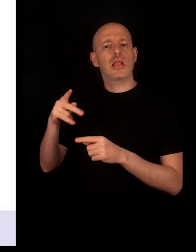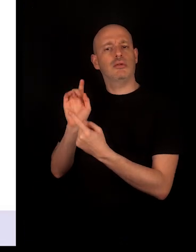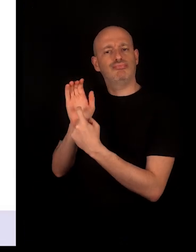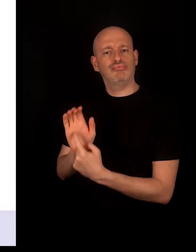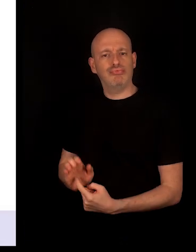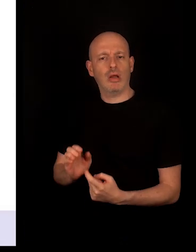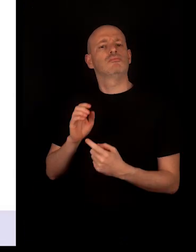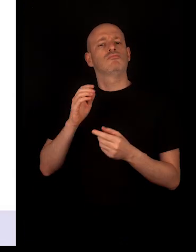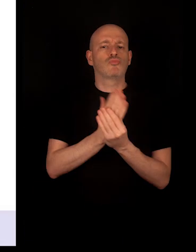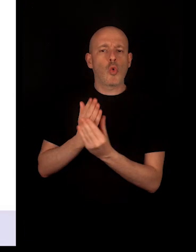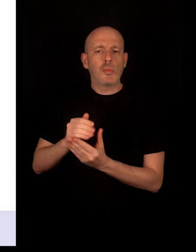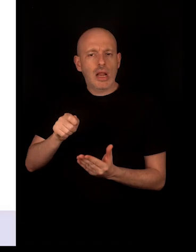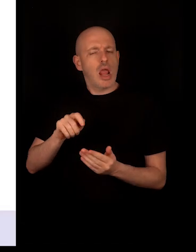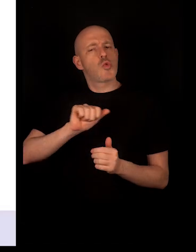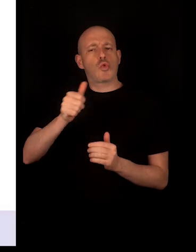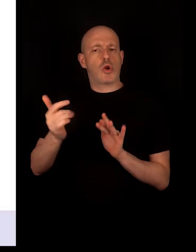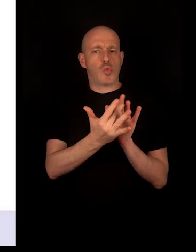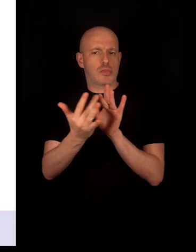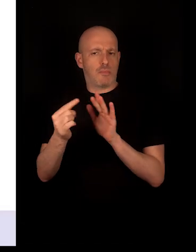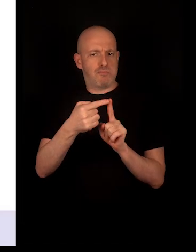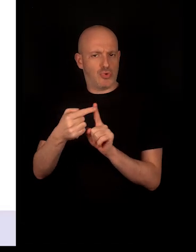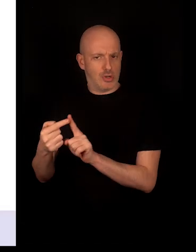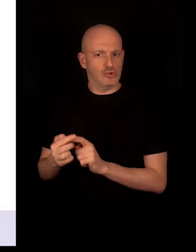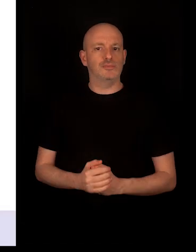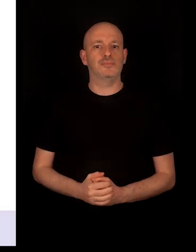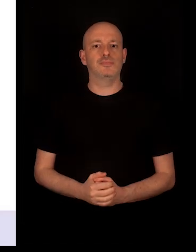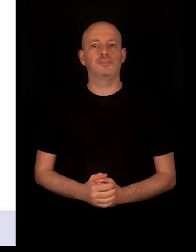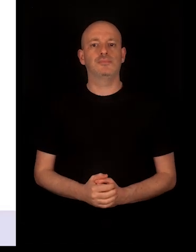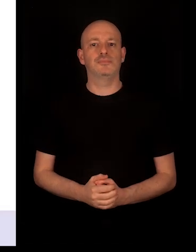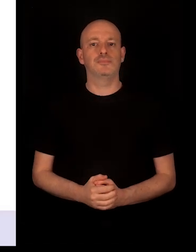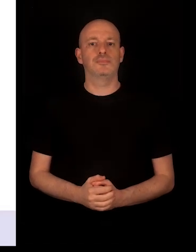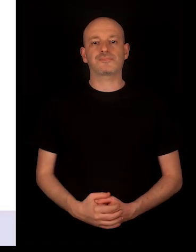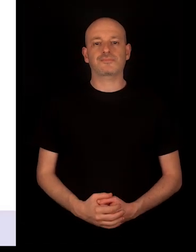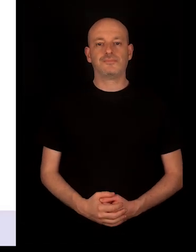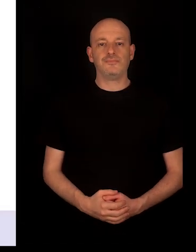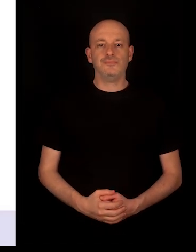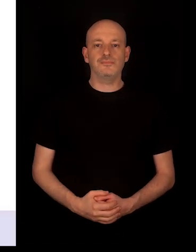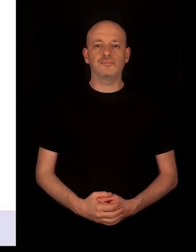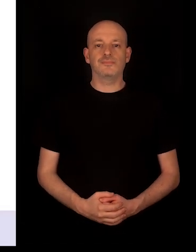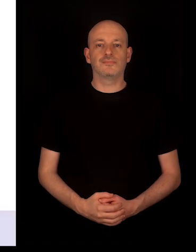of the mobility project and useful links, key documents and other contact points.